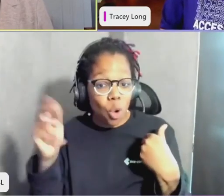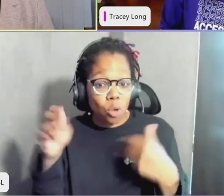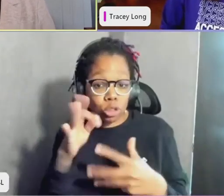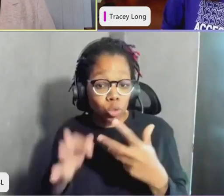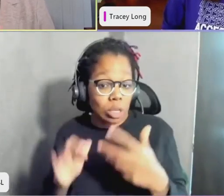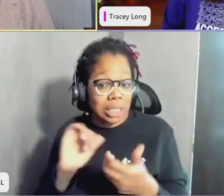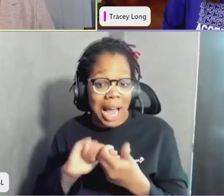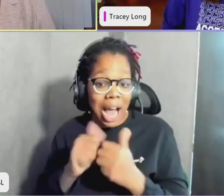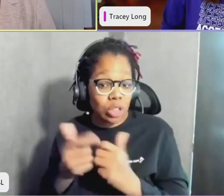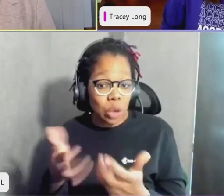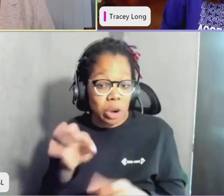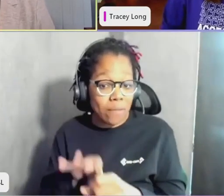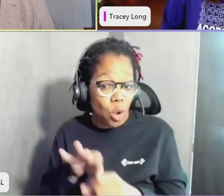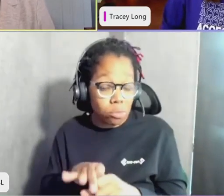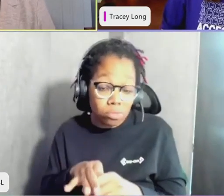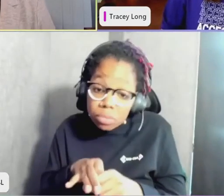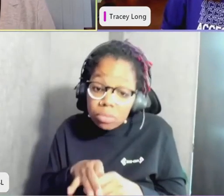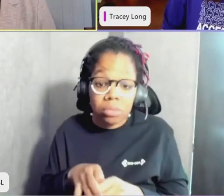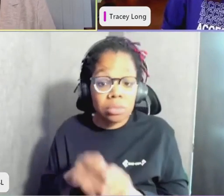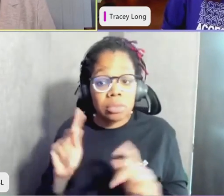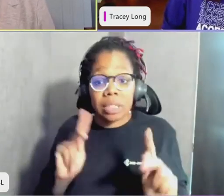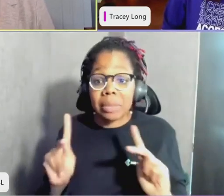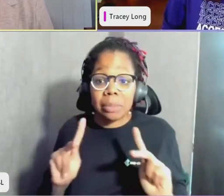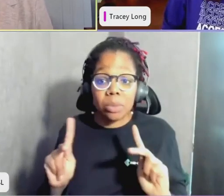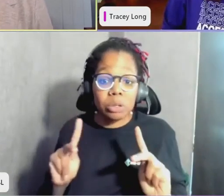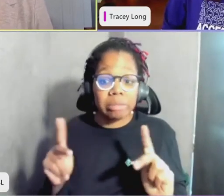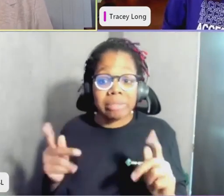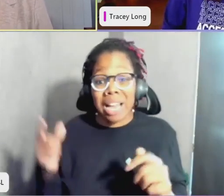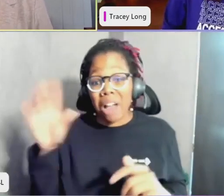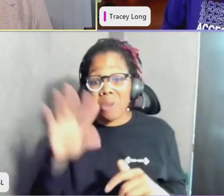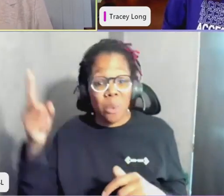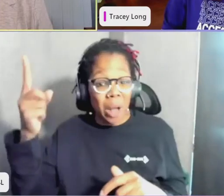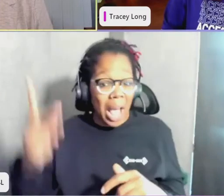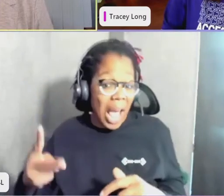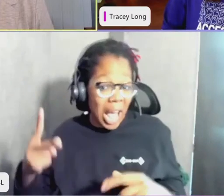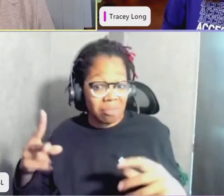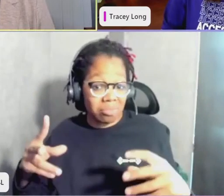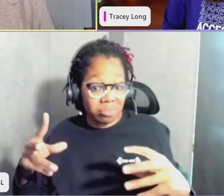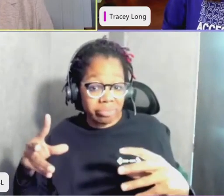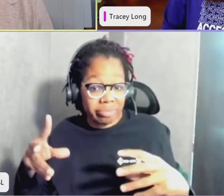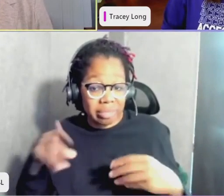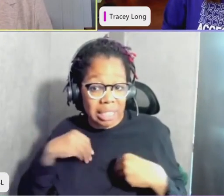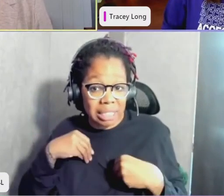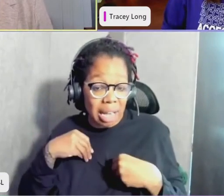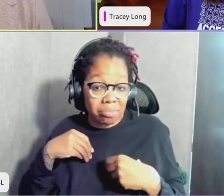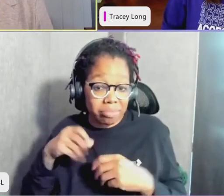seeing in states like Maryland, that ask everybody